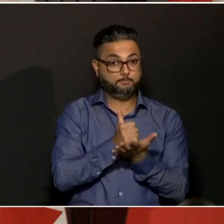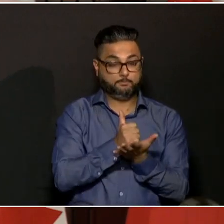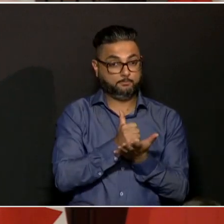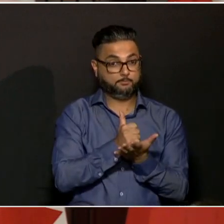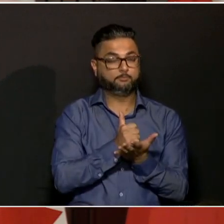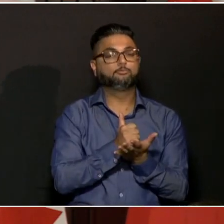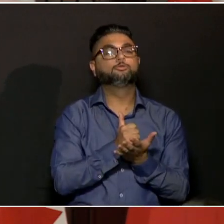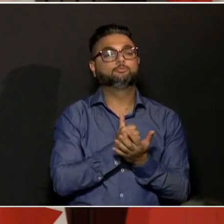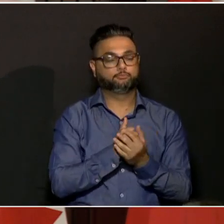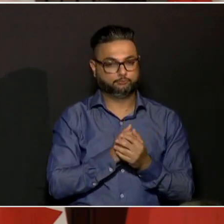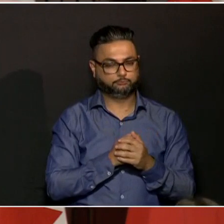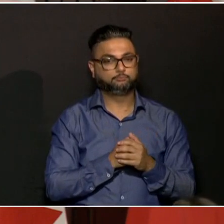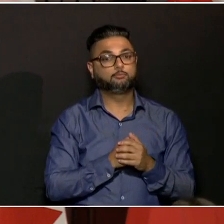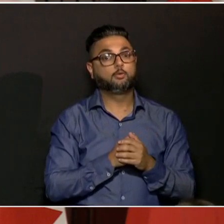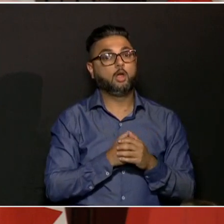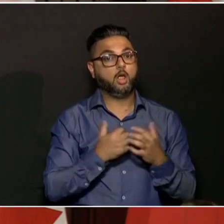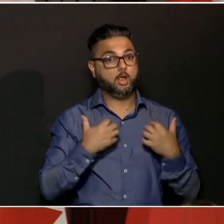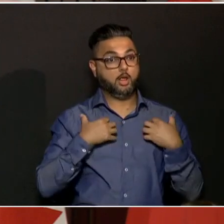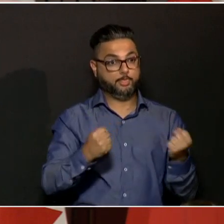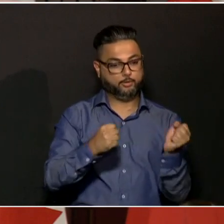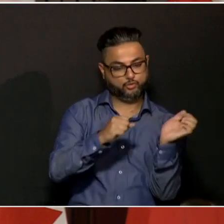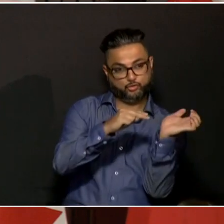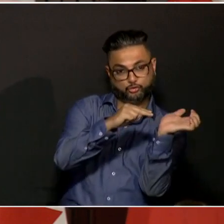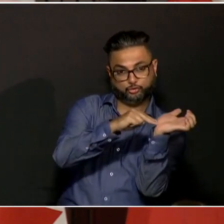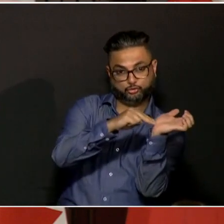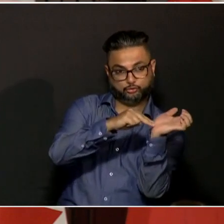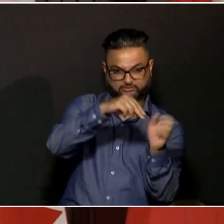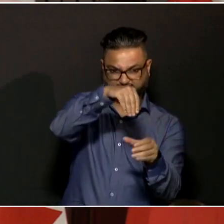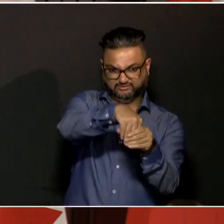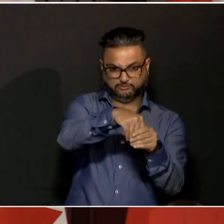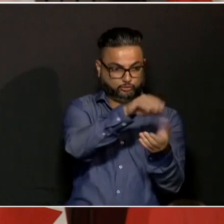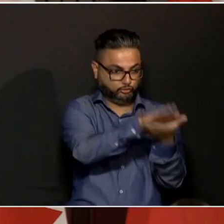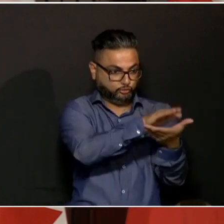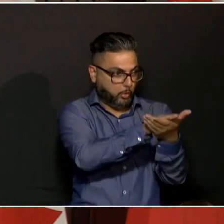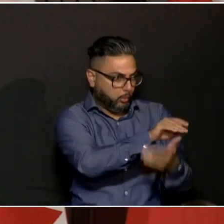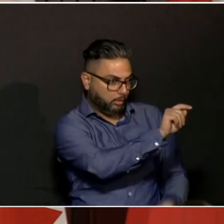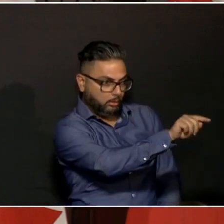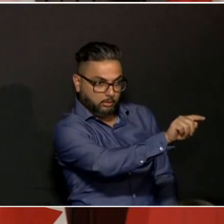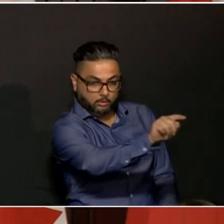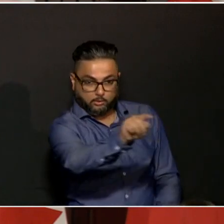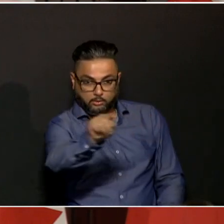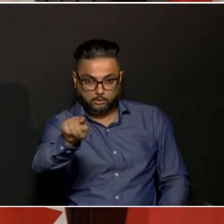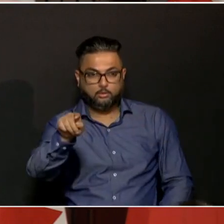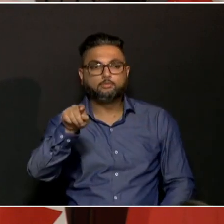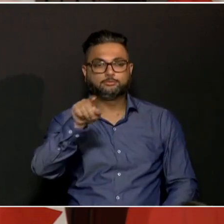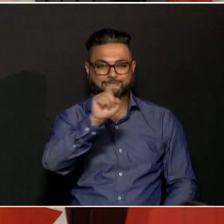but the way we can help by that, of course, with very large contingency of health nurses that